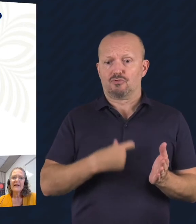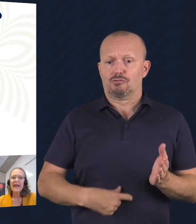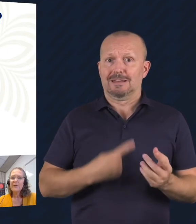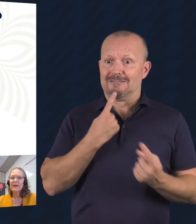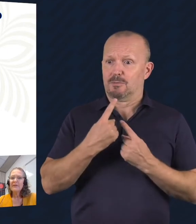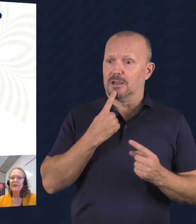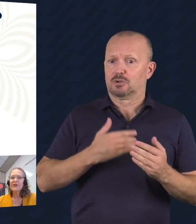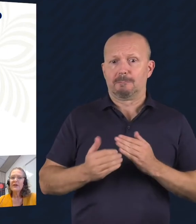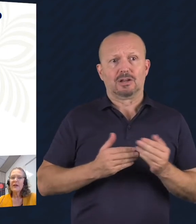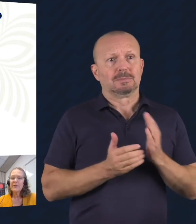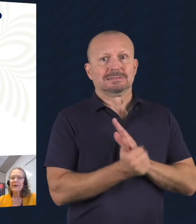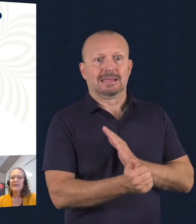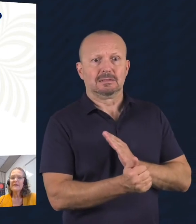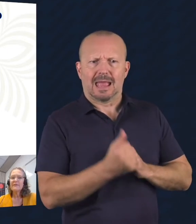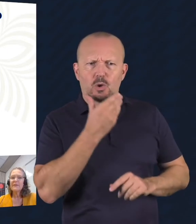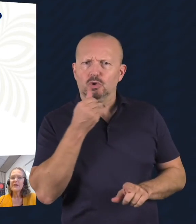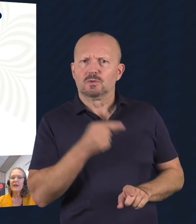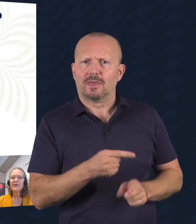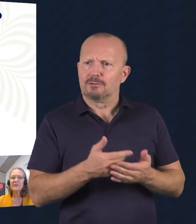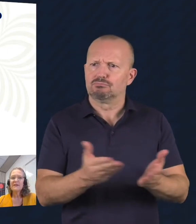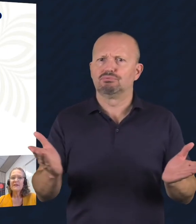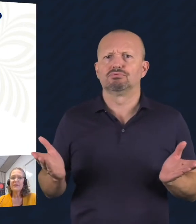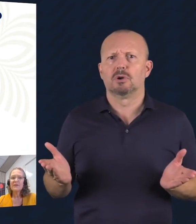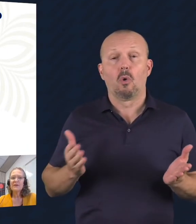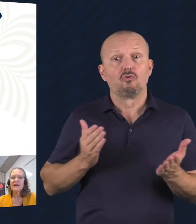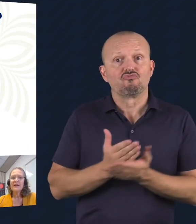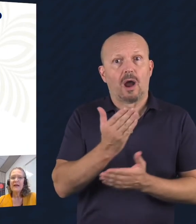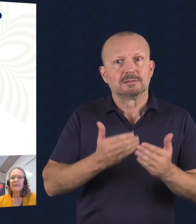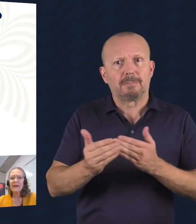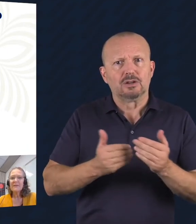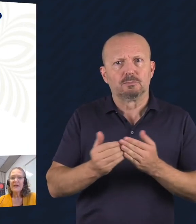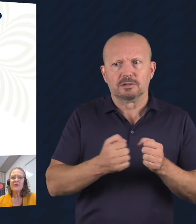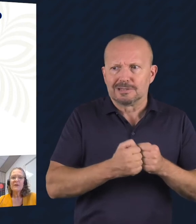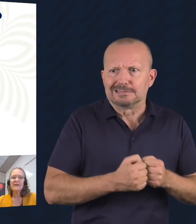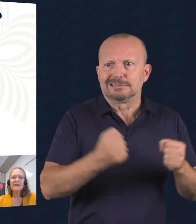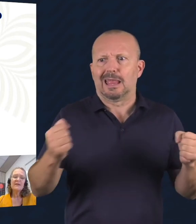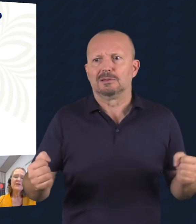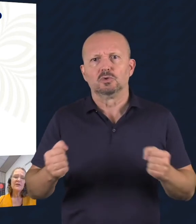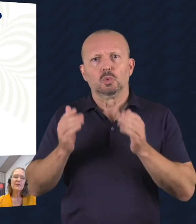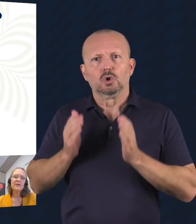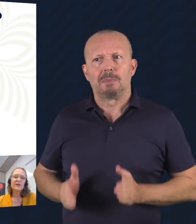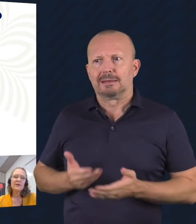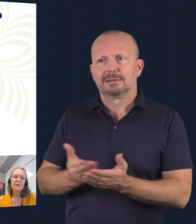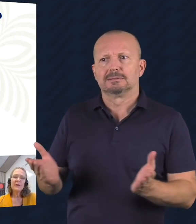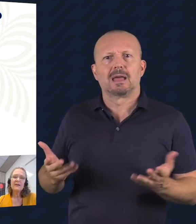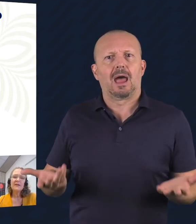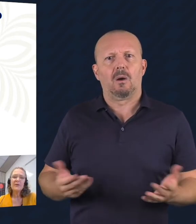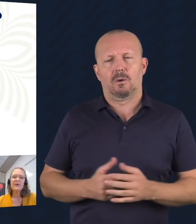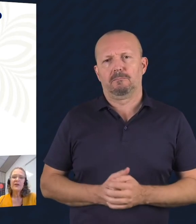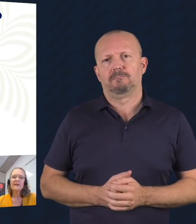How do we leverage librarians' information management skills, rights management into digital humanities projects?